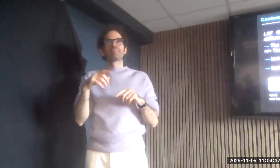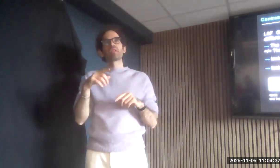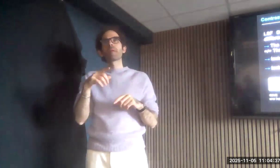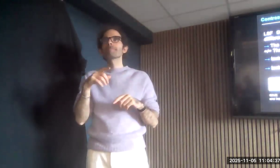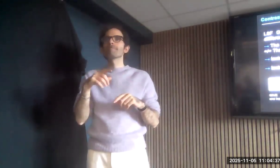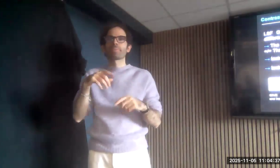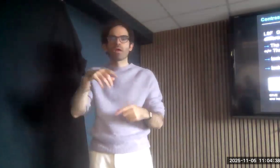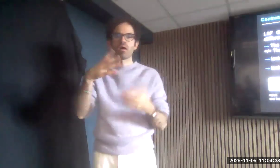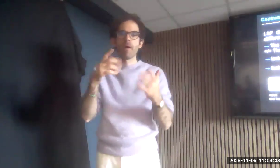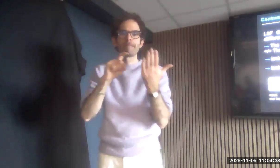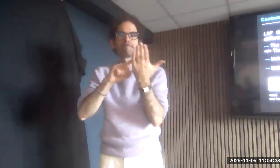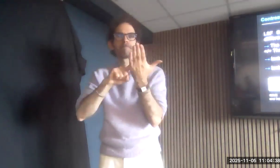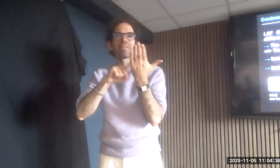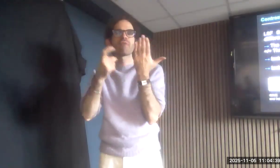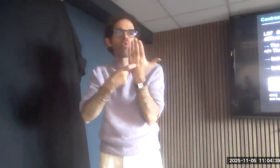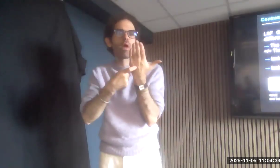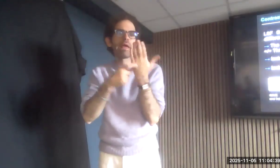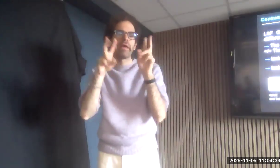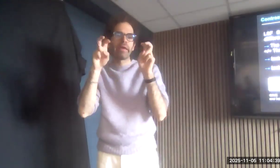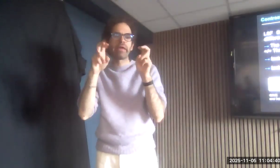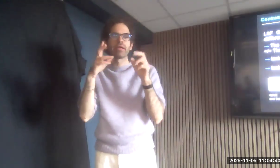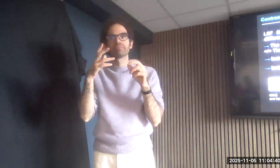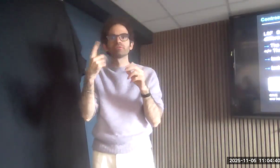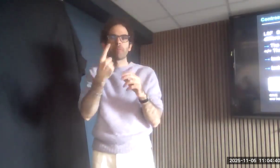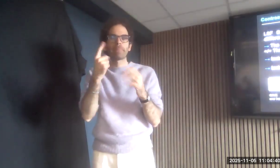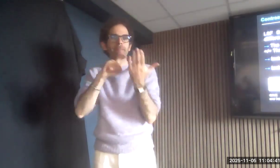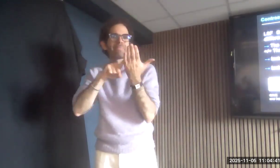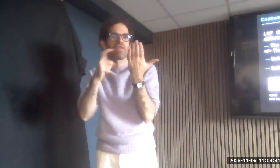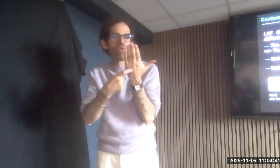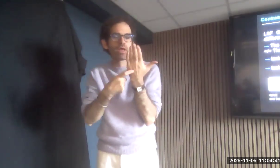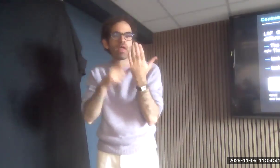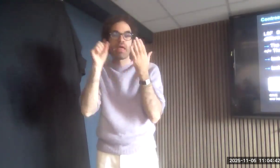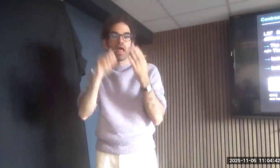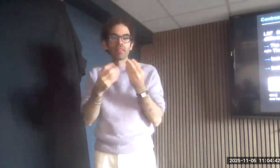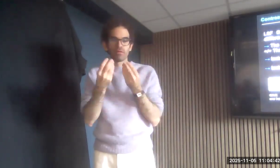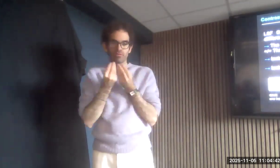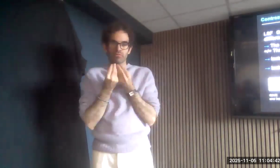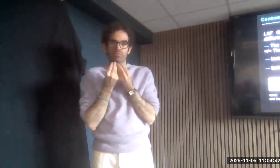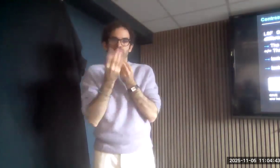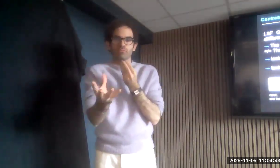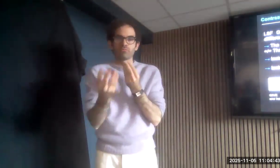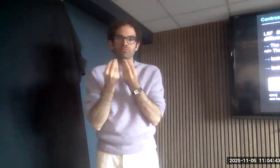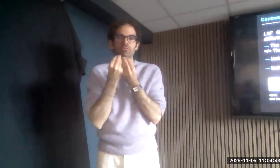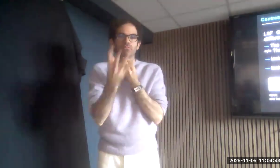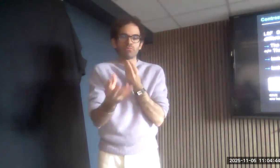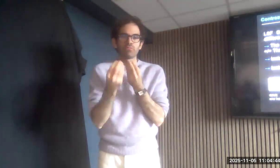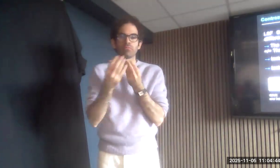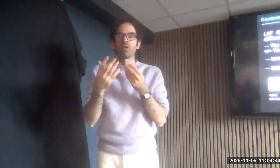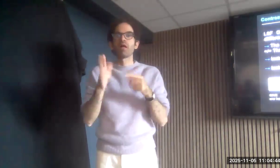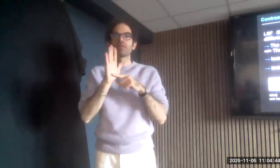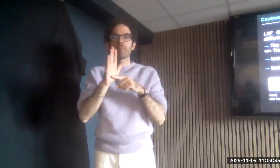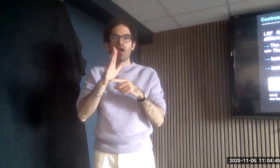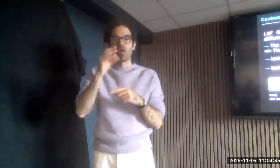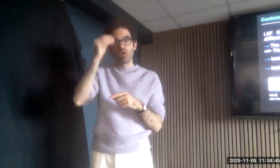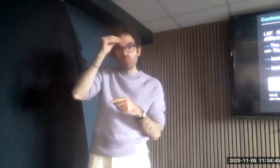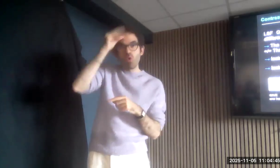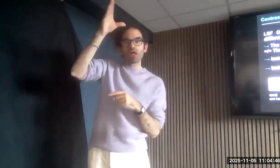The lexical item of GIVE in French sign language can work metaphorically as well.